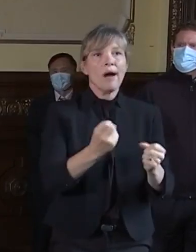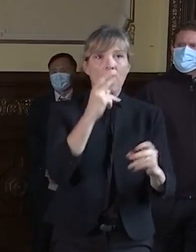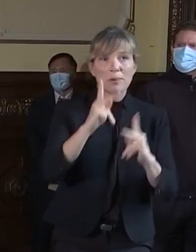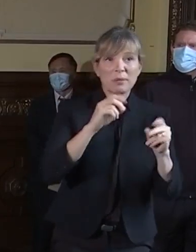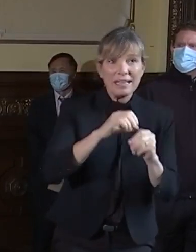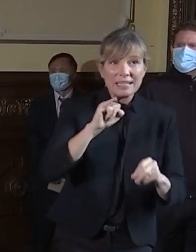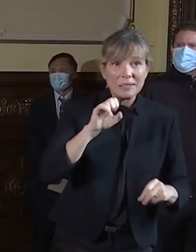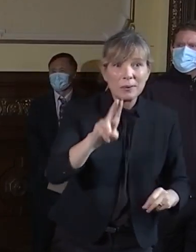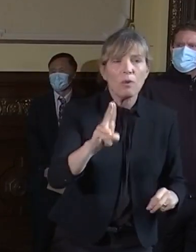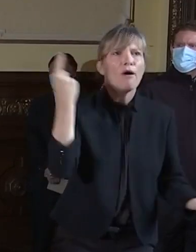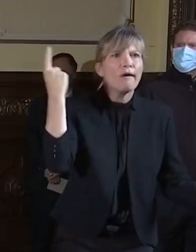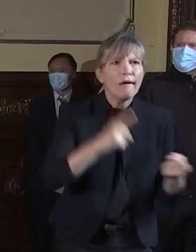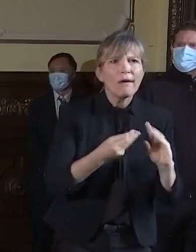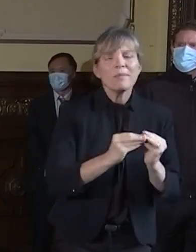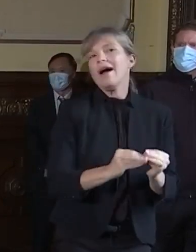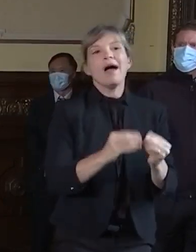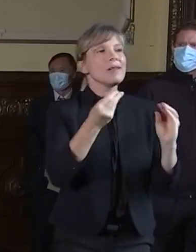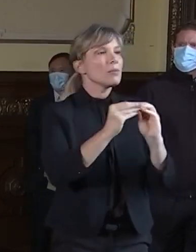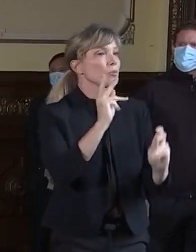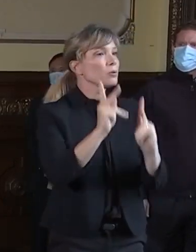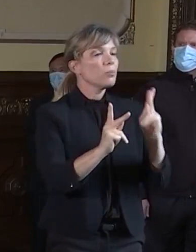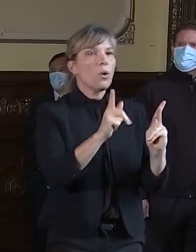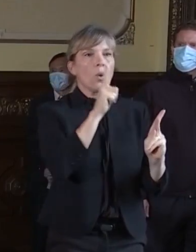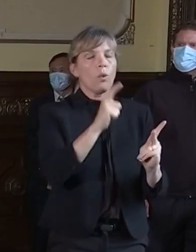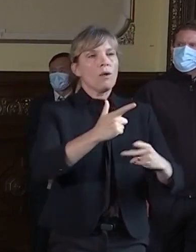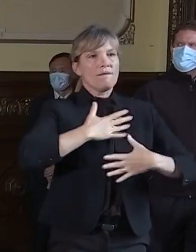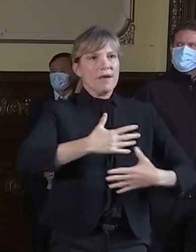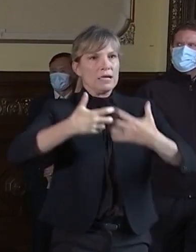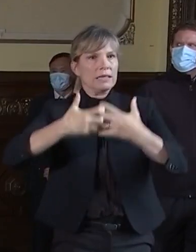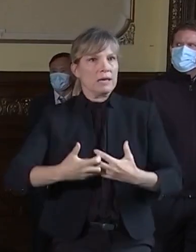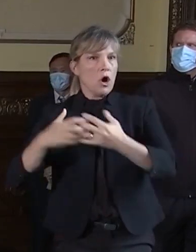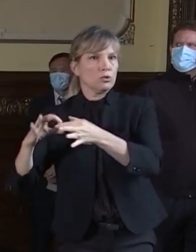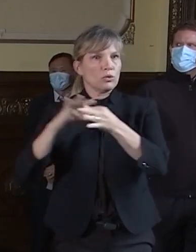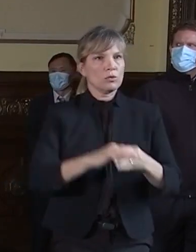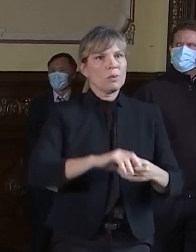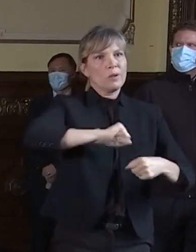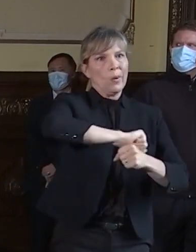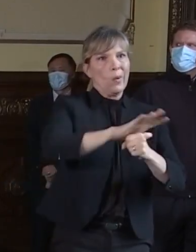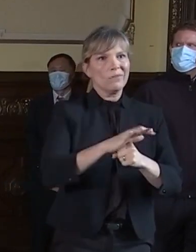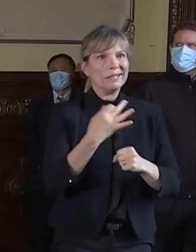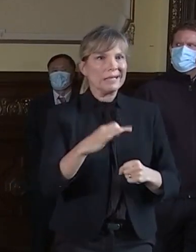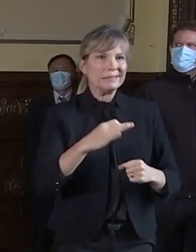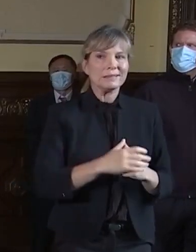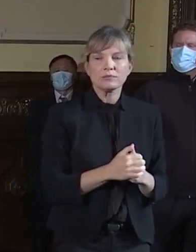NUMBERS OF PEOPLE HOSPITALIZED, THE NUMBERS OF PEOPLE IN THE ICU, AND THE NUMBERS OF INDIVIDUALS ON THE VENTILATORS